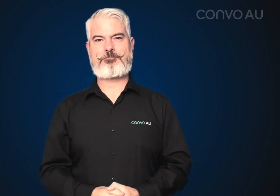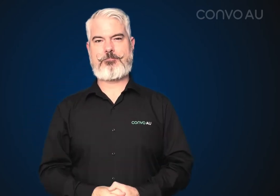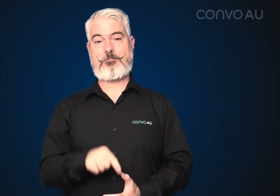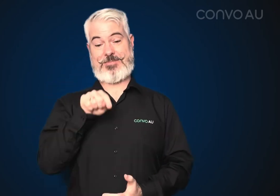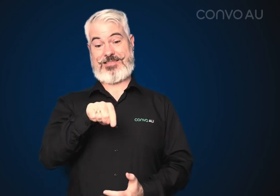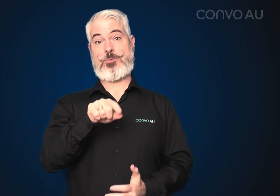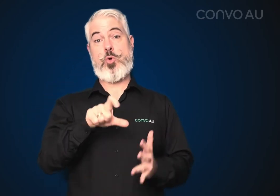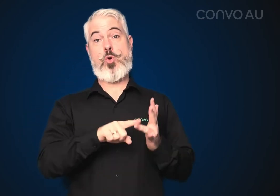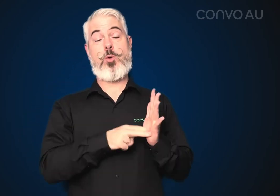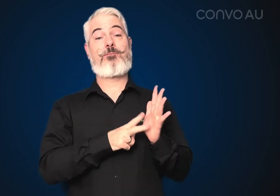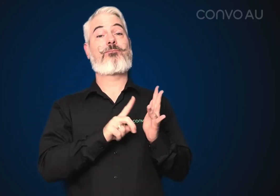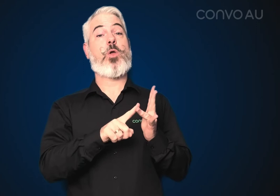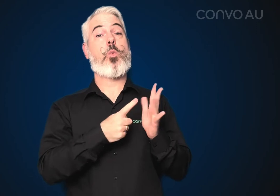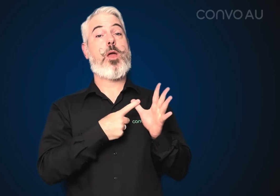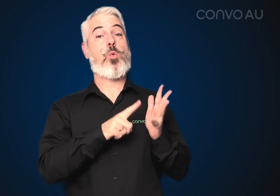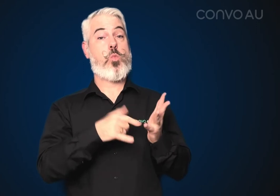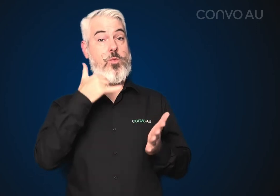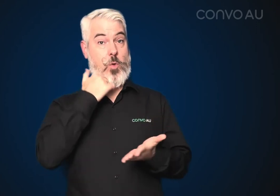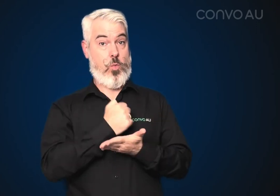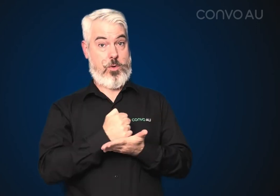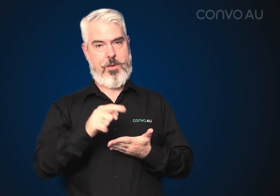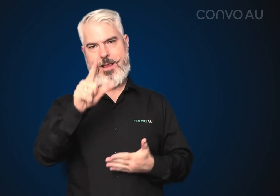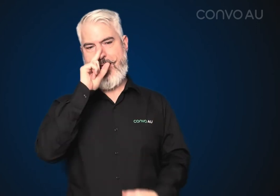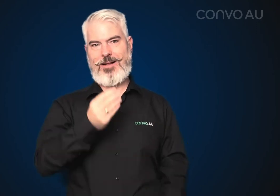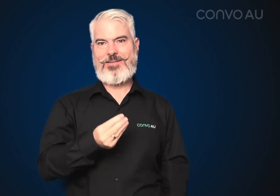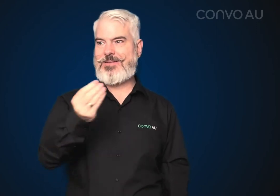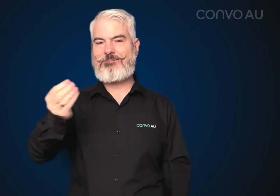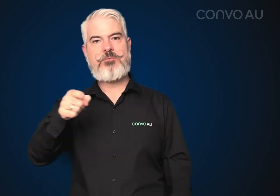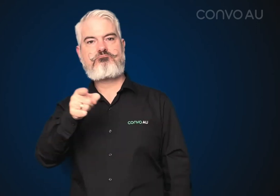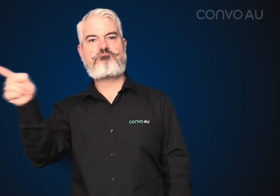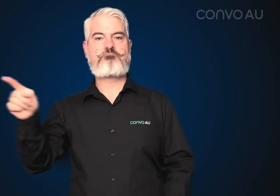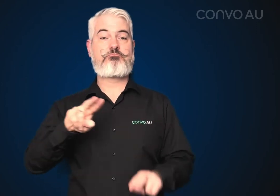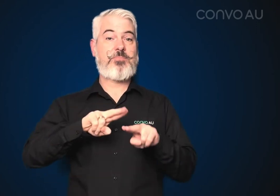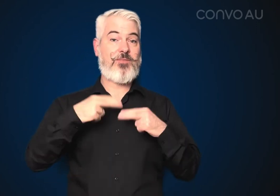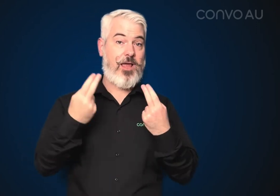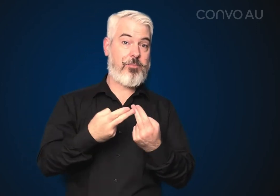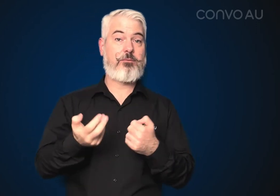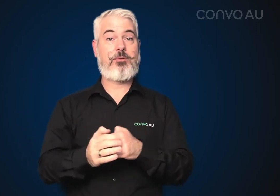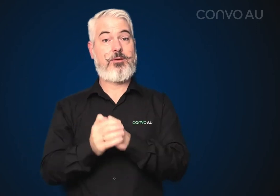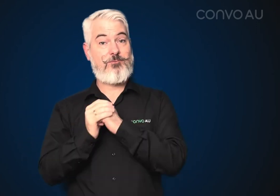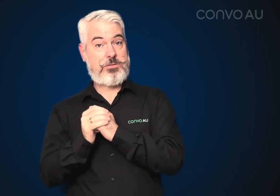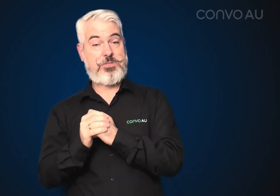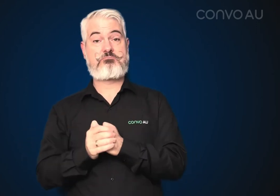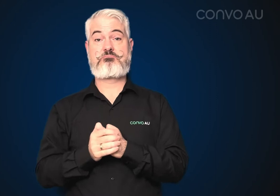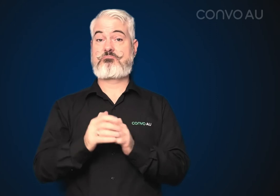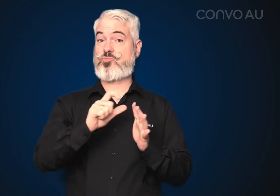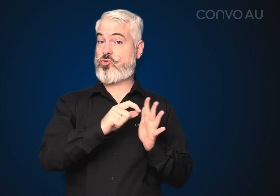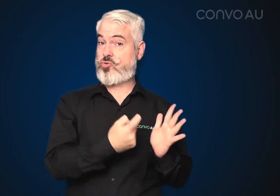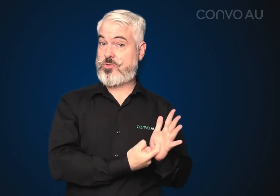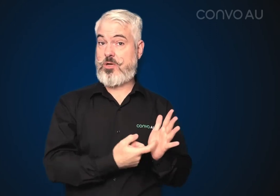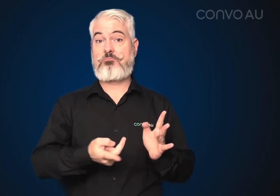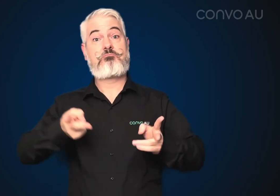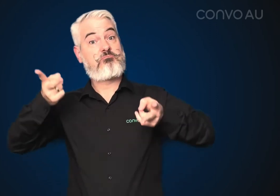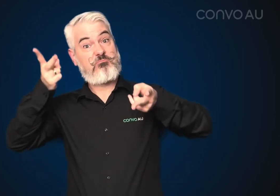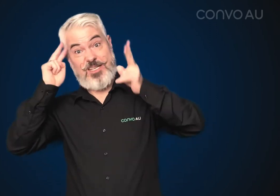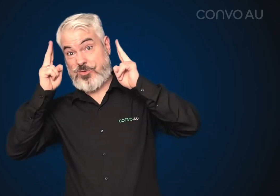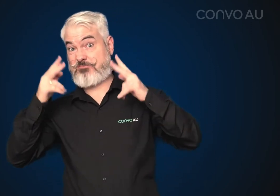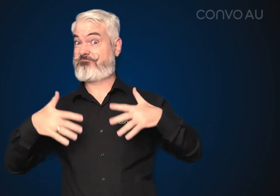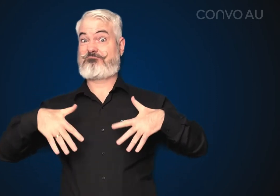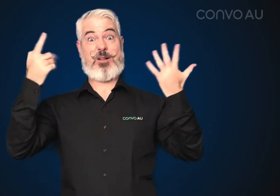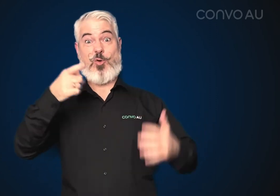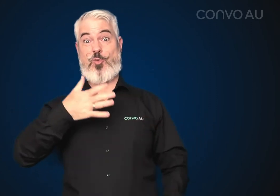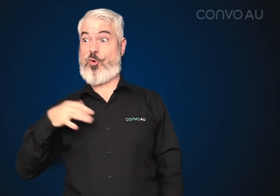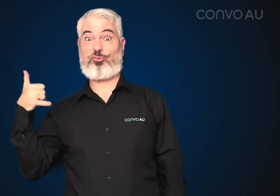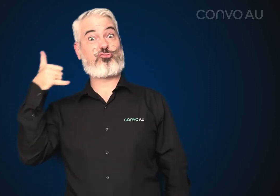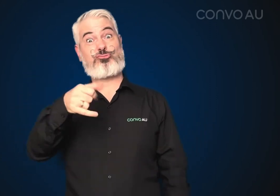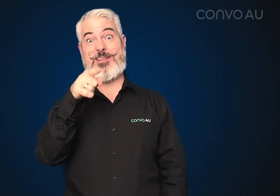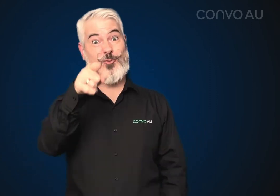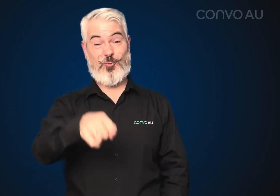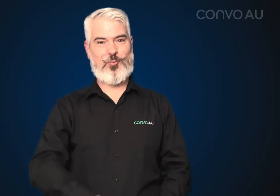You can give that phone number to your family, friends, doctor, hairdresser, anyone else who may need to contact you.